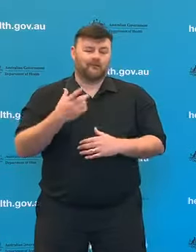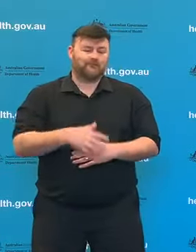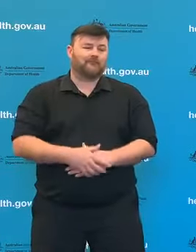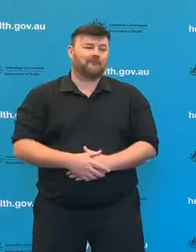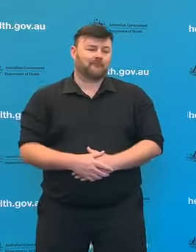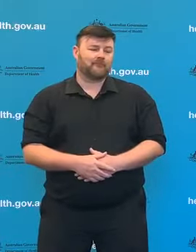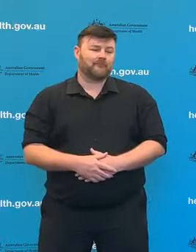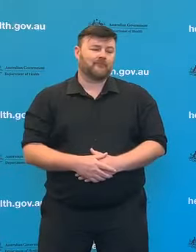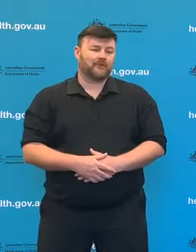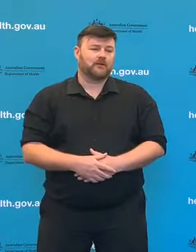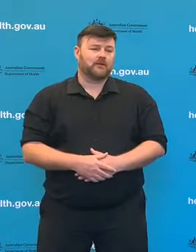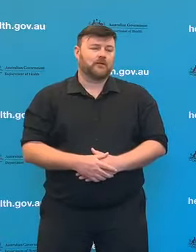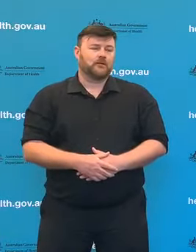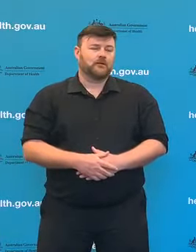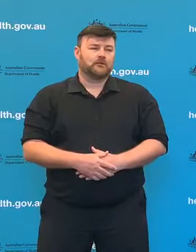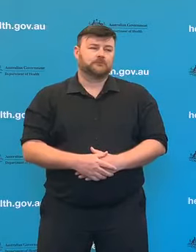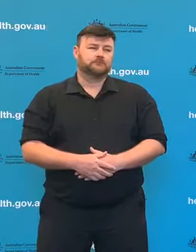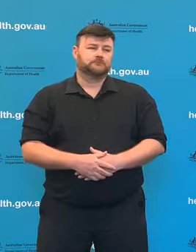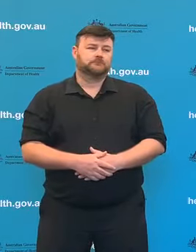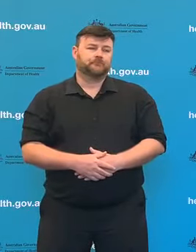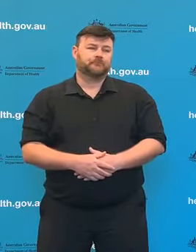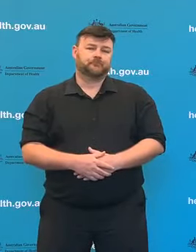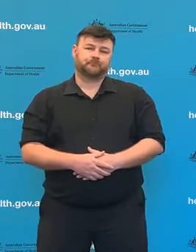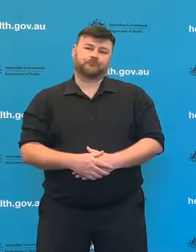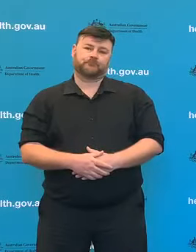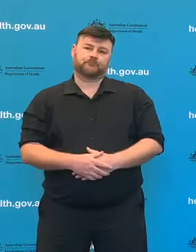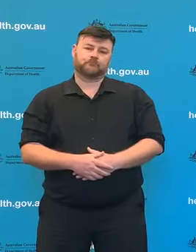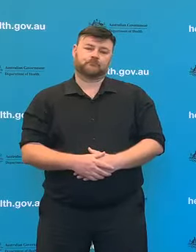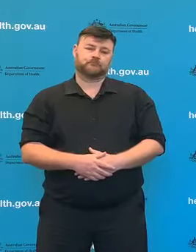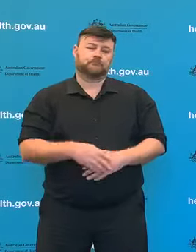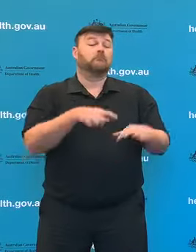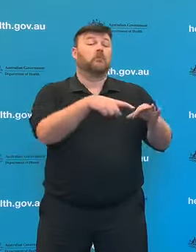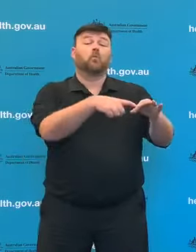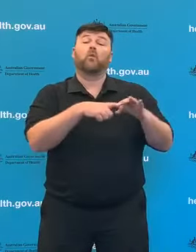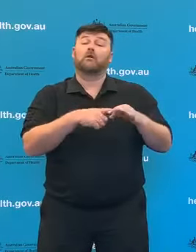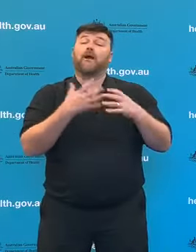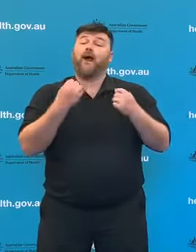Reporter: …Professor Kidd? Sure Claire. Yep. Reporter: With the extra funding announced yesterday, it did